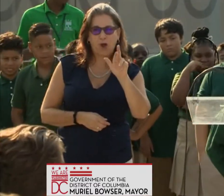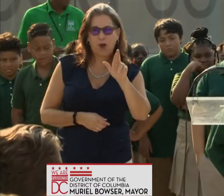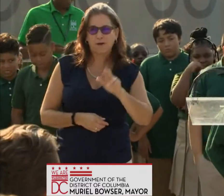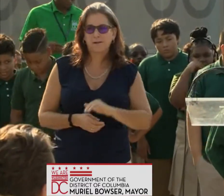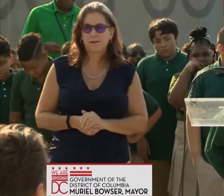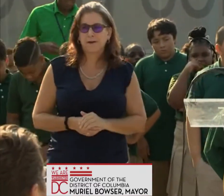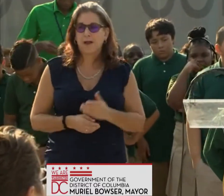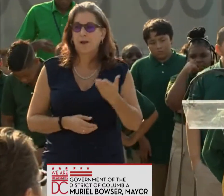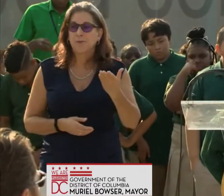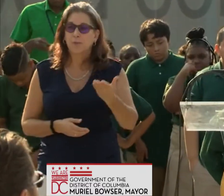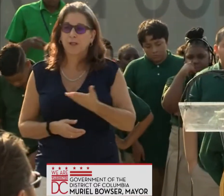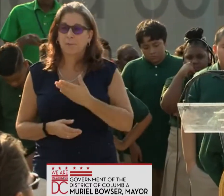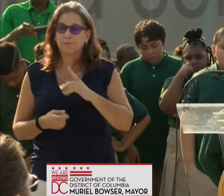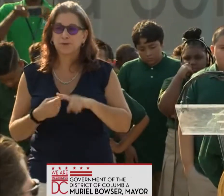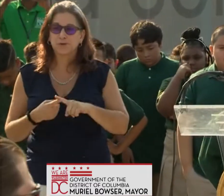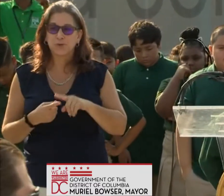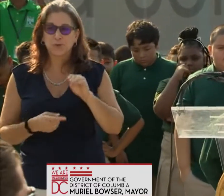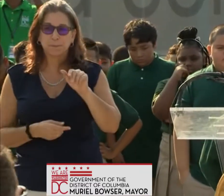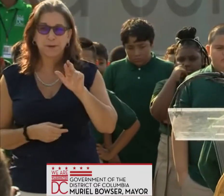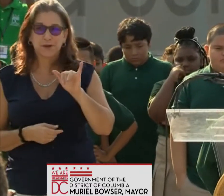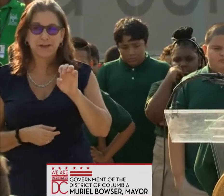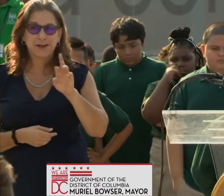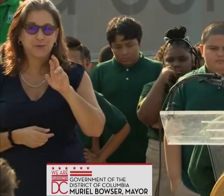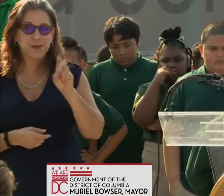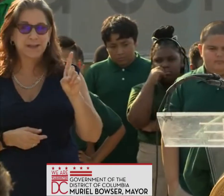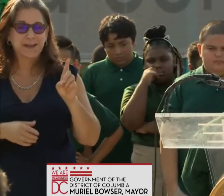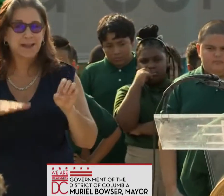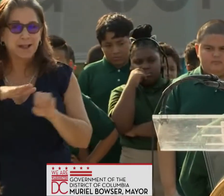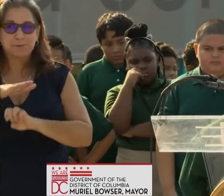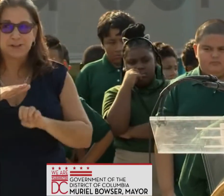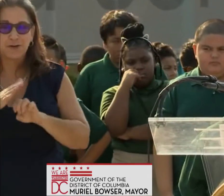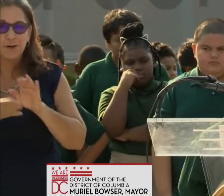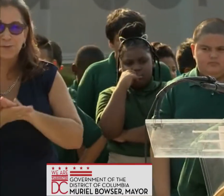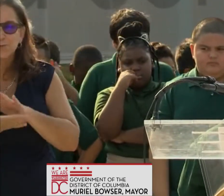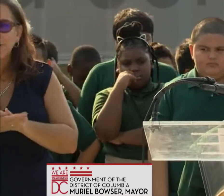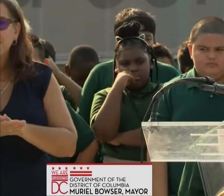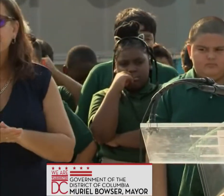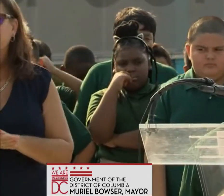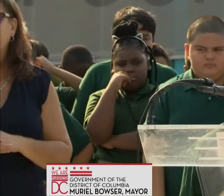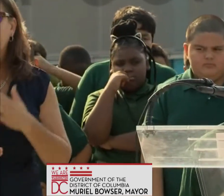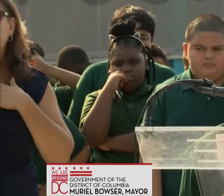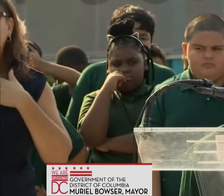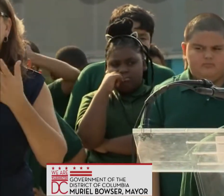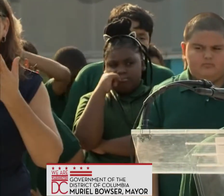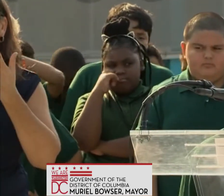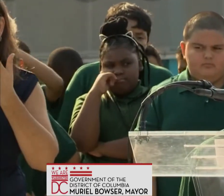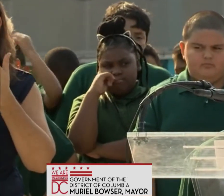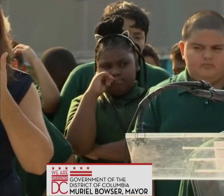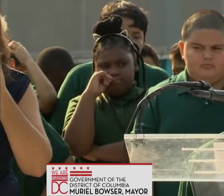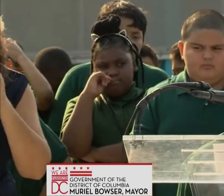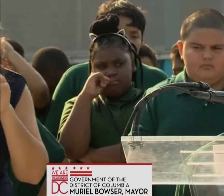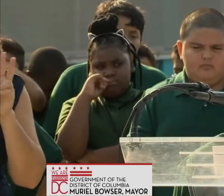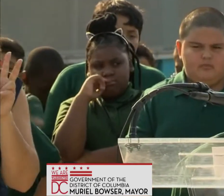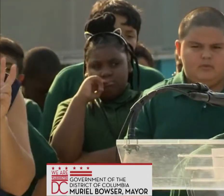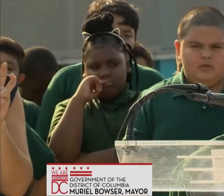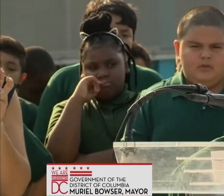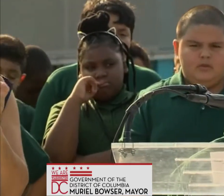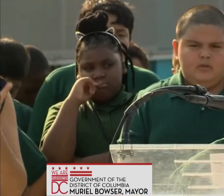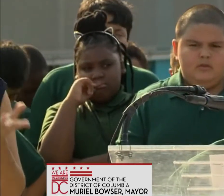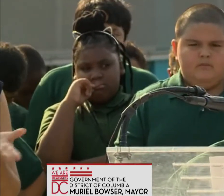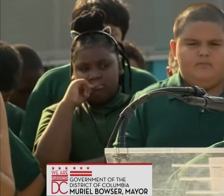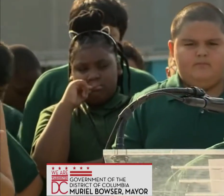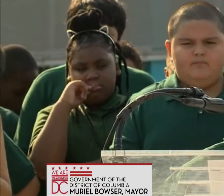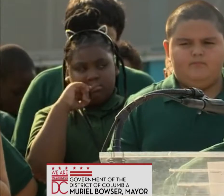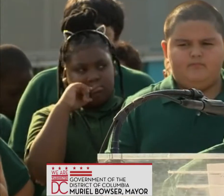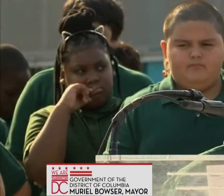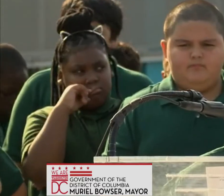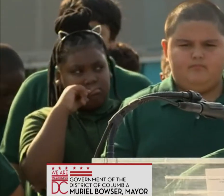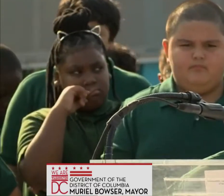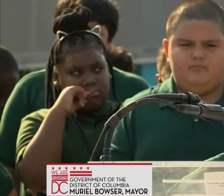elementary school um my favorite subject is very rudimentary school is math and